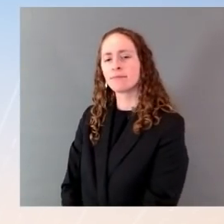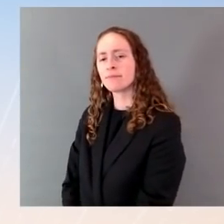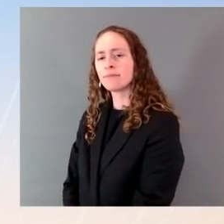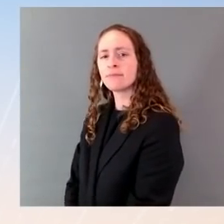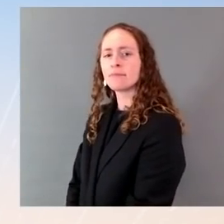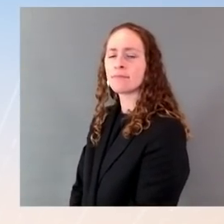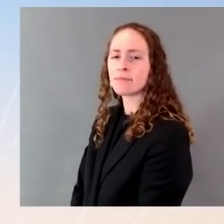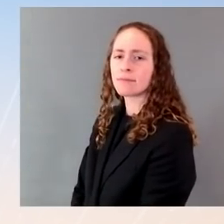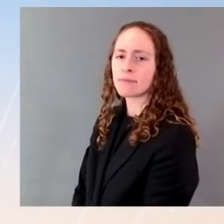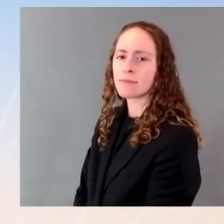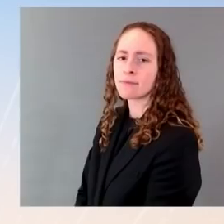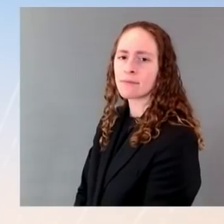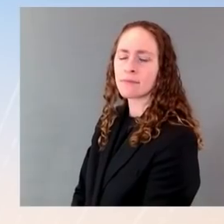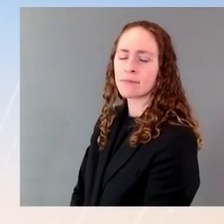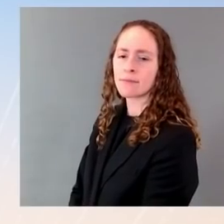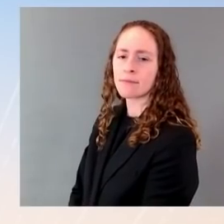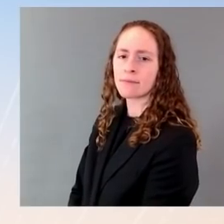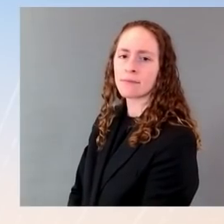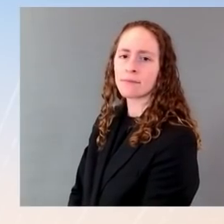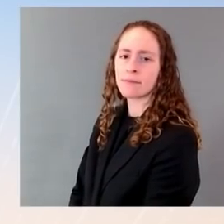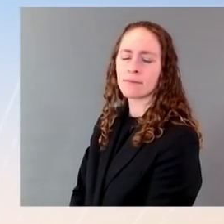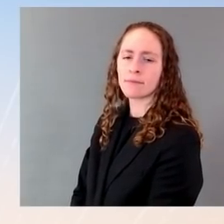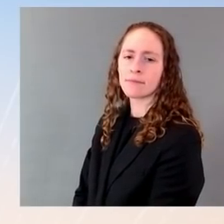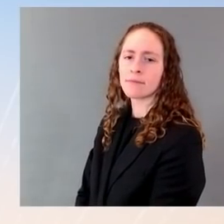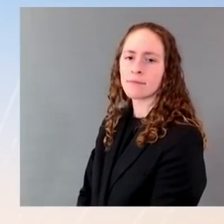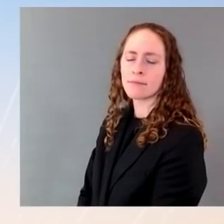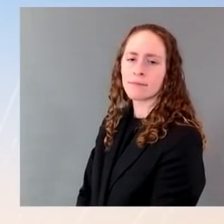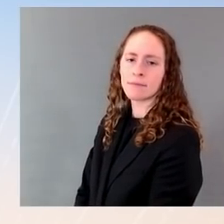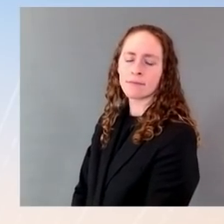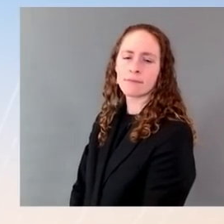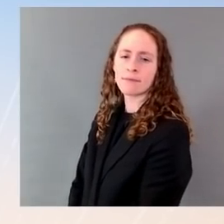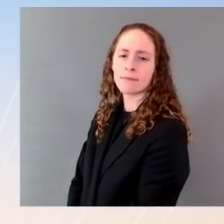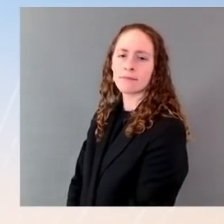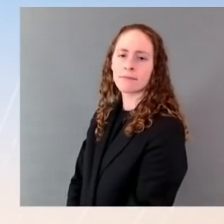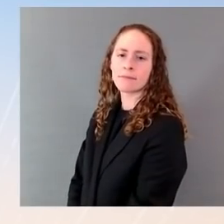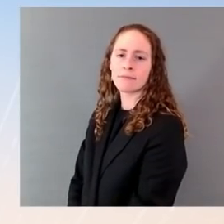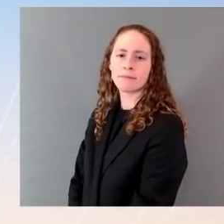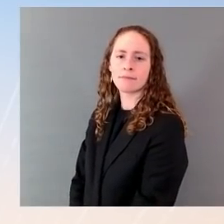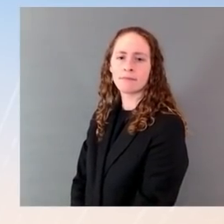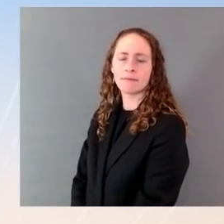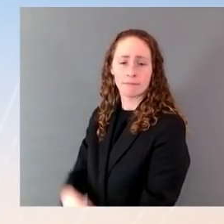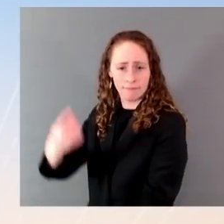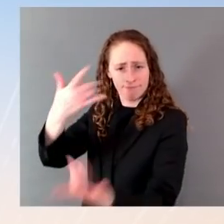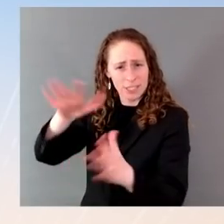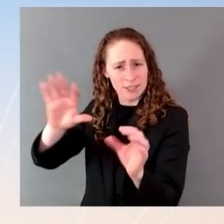in fact, sanction the remaining entities that are involved in that project if there is an invasion?